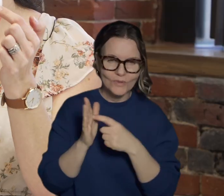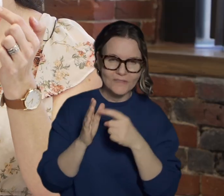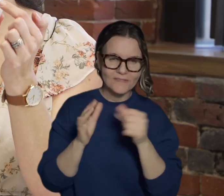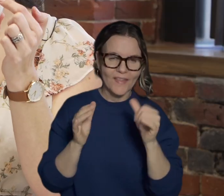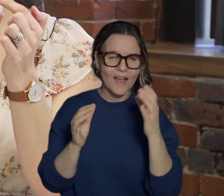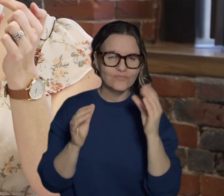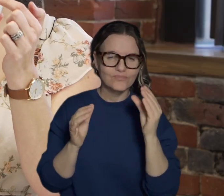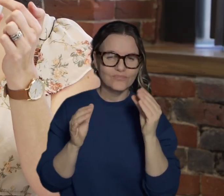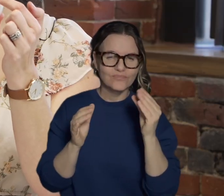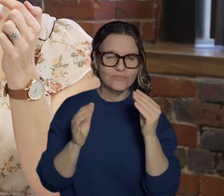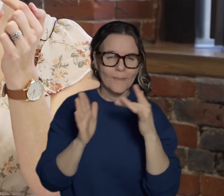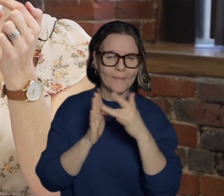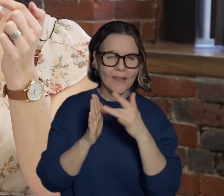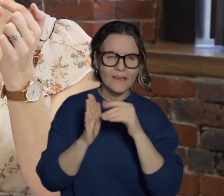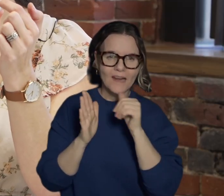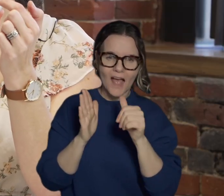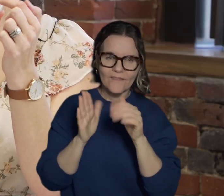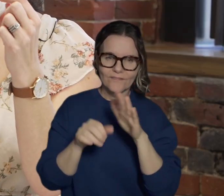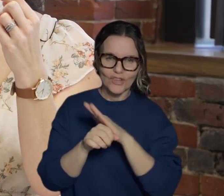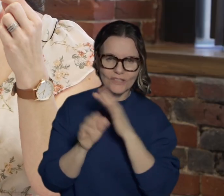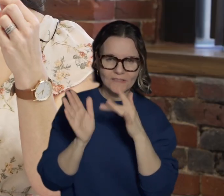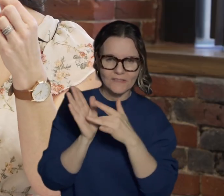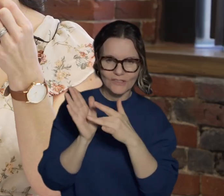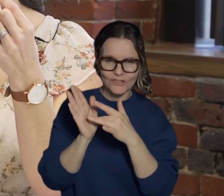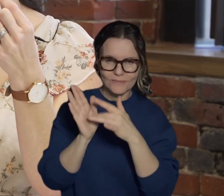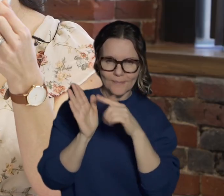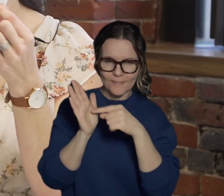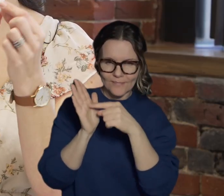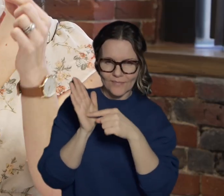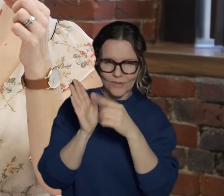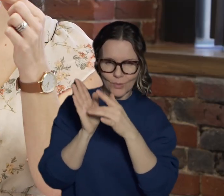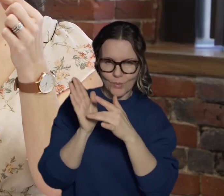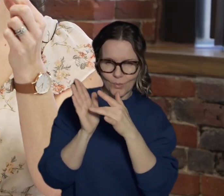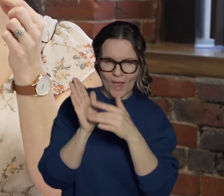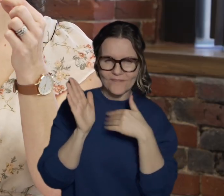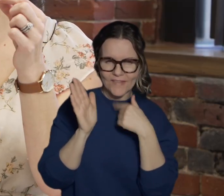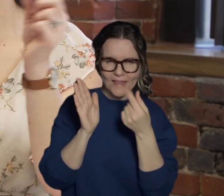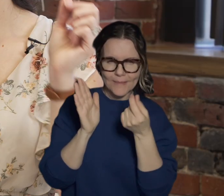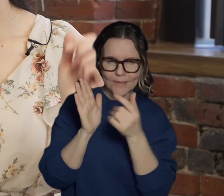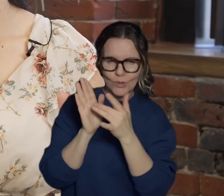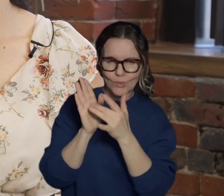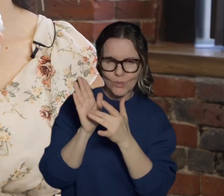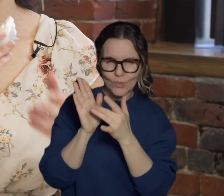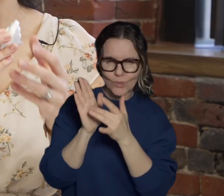that silicone piece does not touch the center of the clear so there's a little bit of a gap there